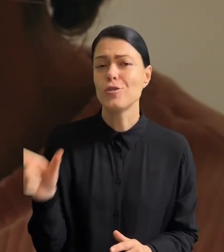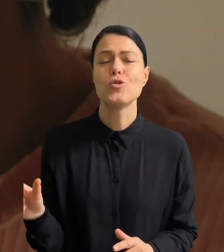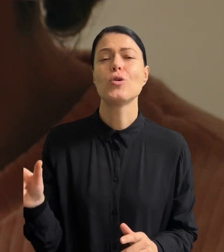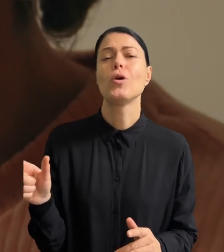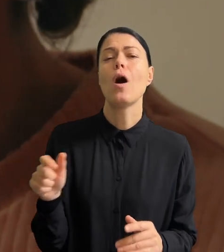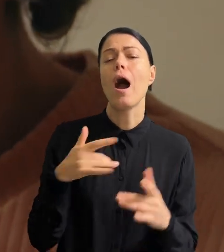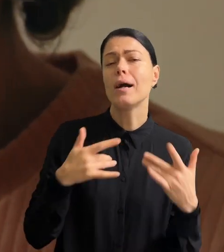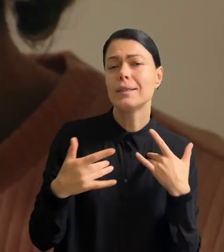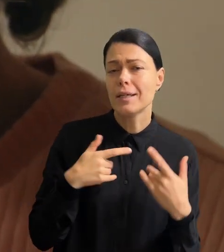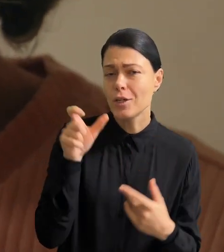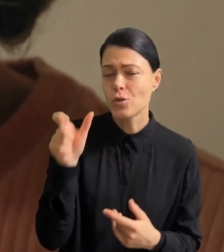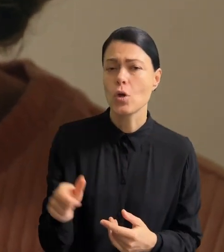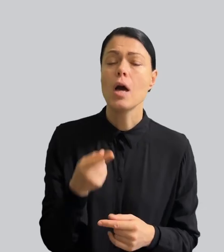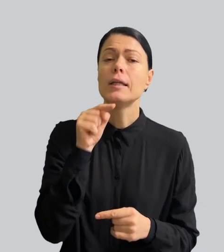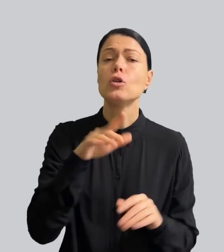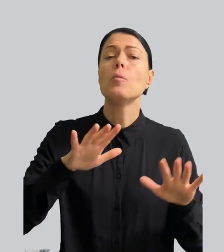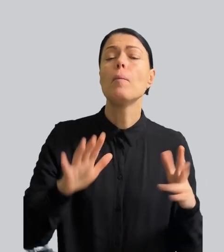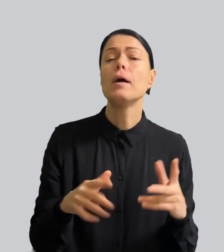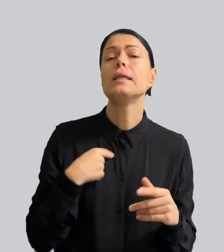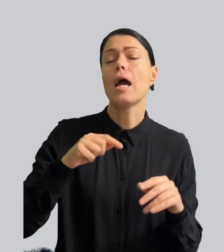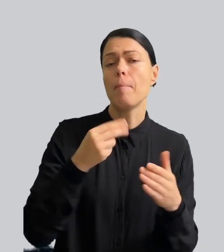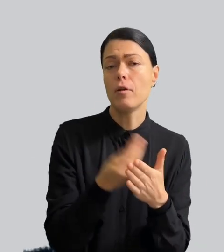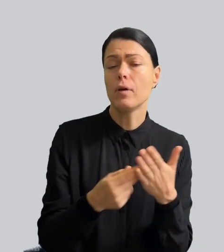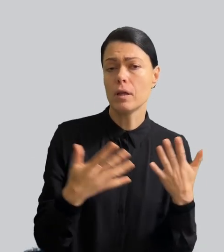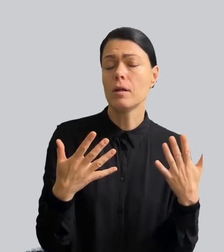At that time, I was already painting.